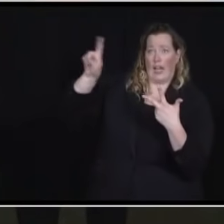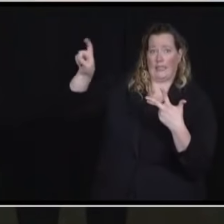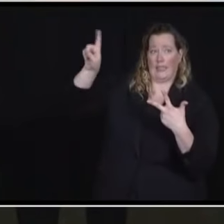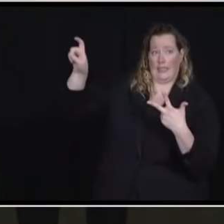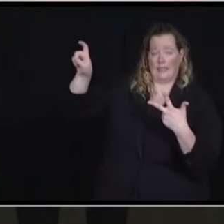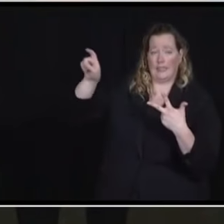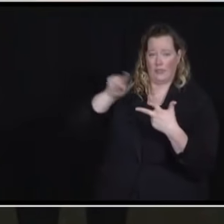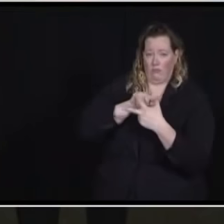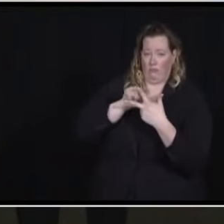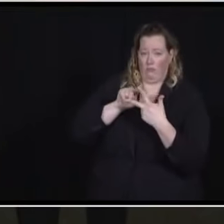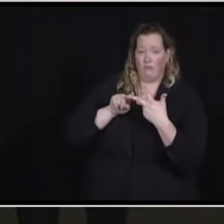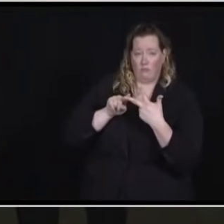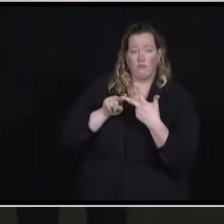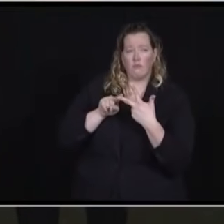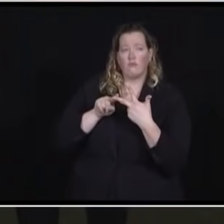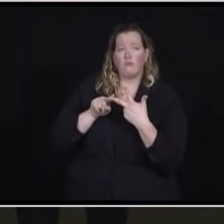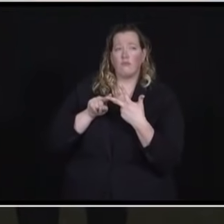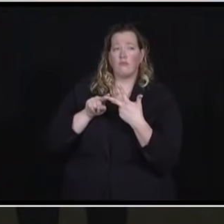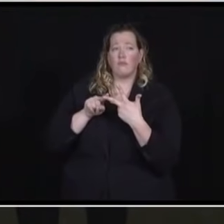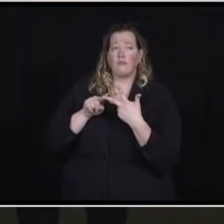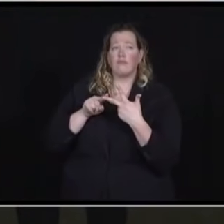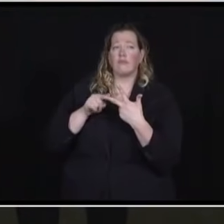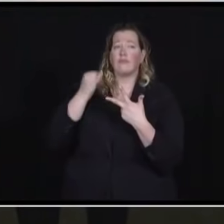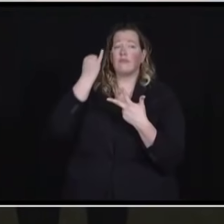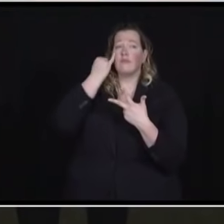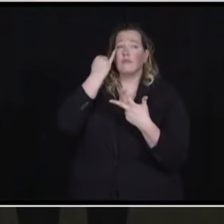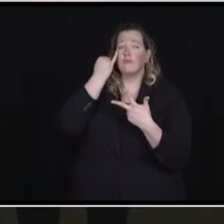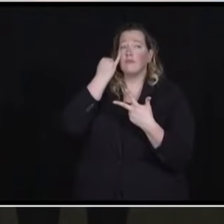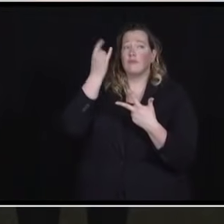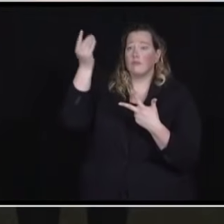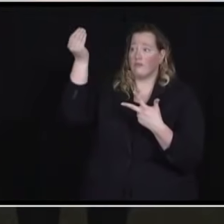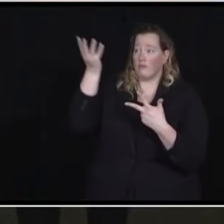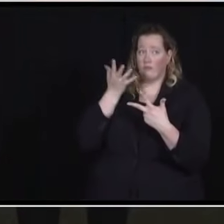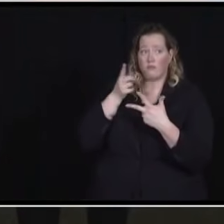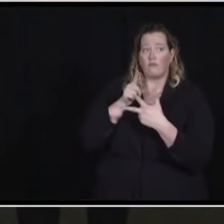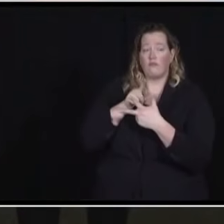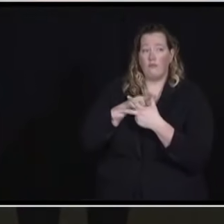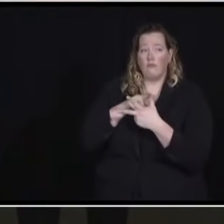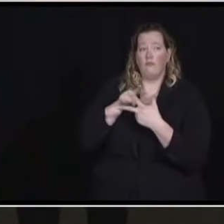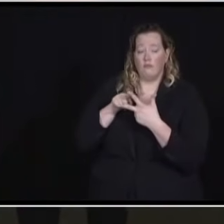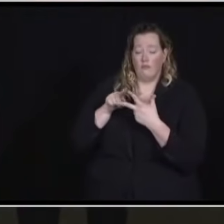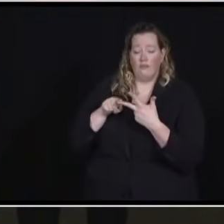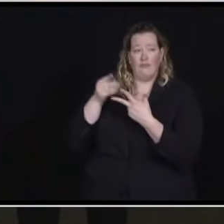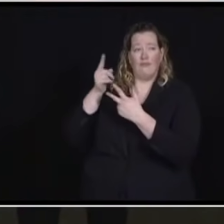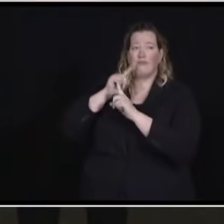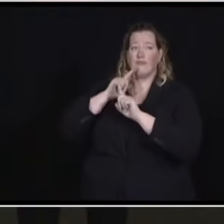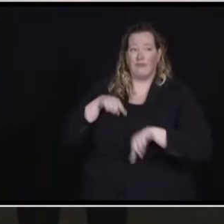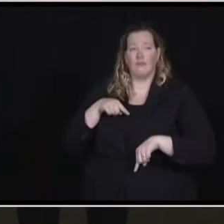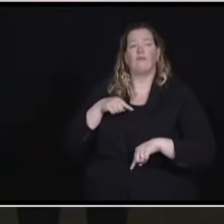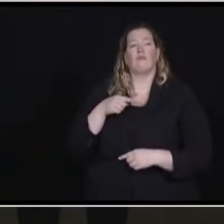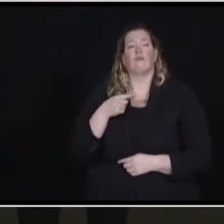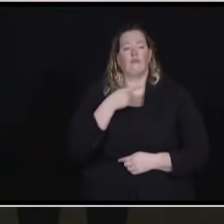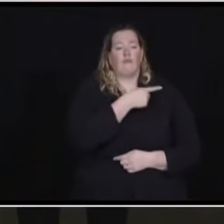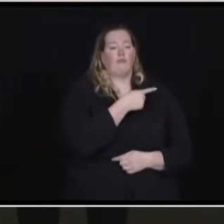of the vaccine are we getting , to have general Hilliard make a proper plan